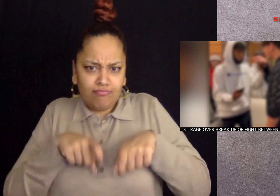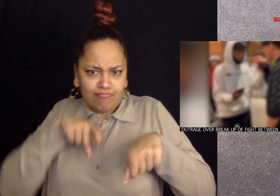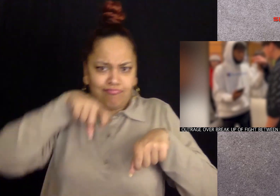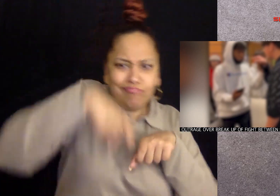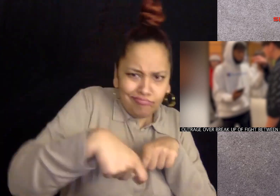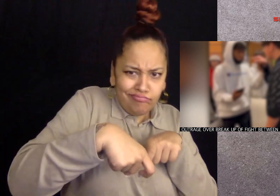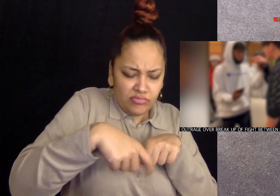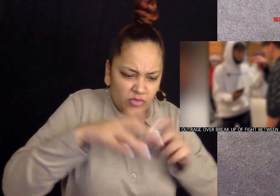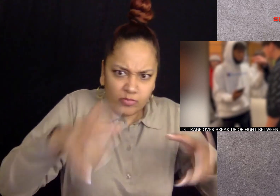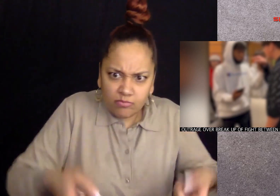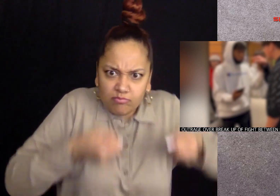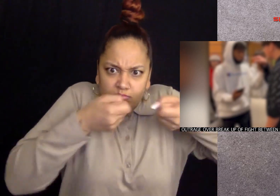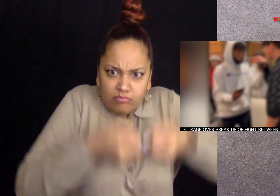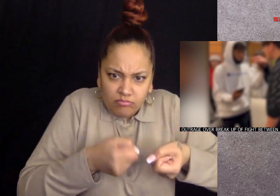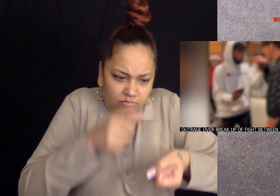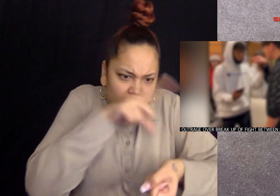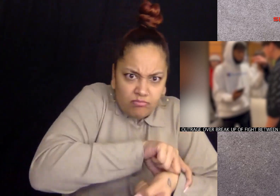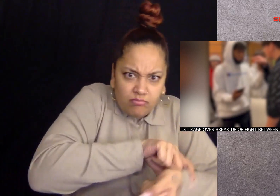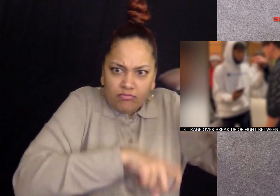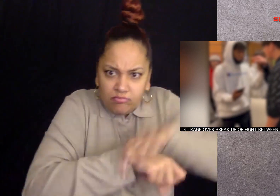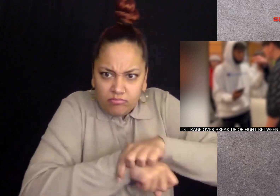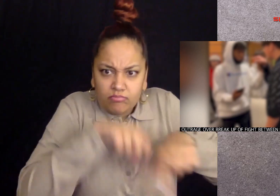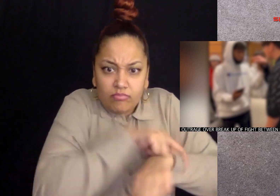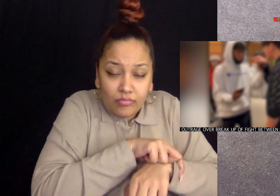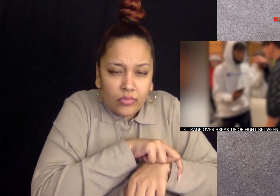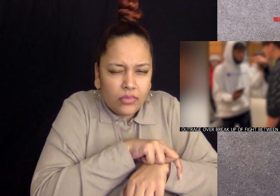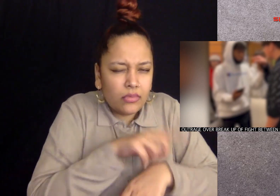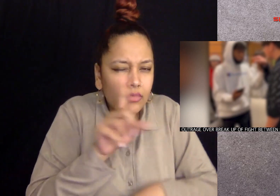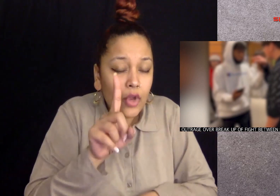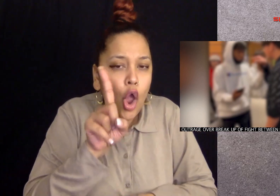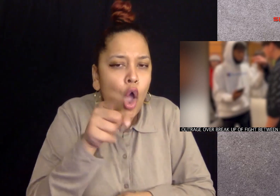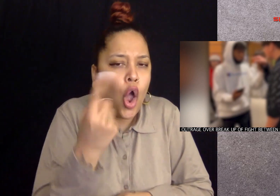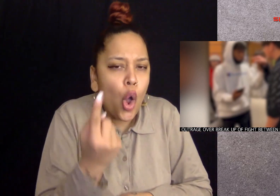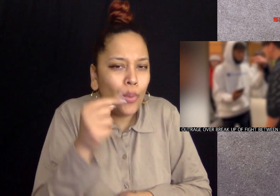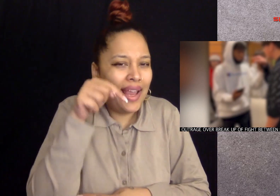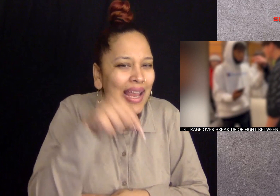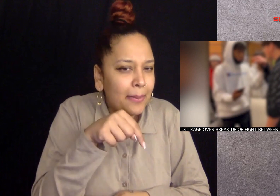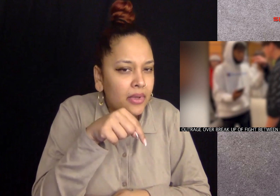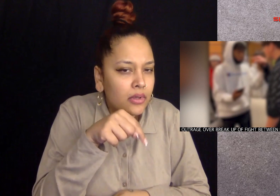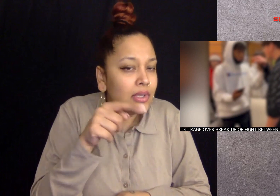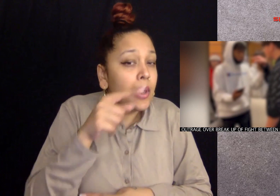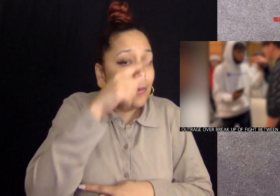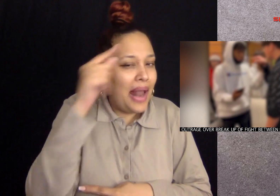also comes over to kneel on the teen's upper back while they place him and only him in